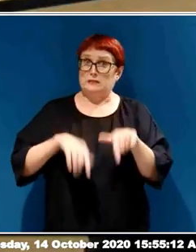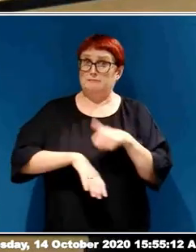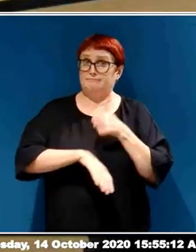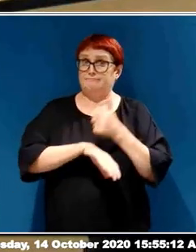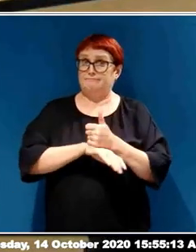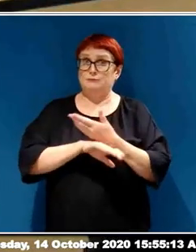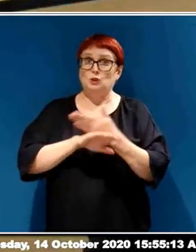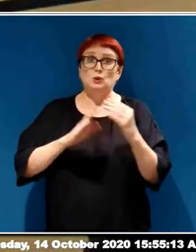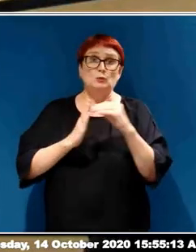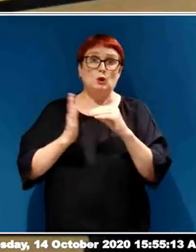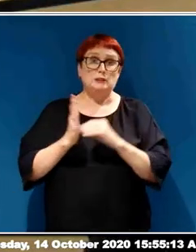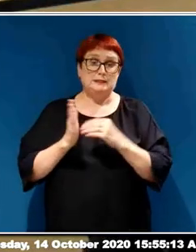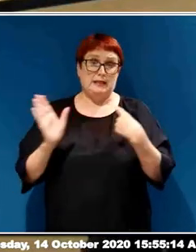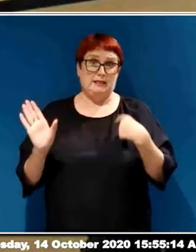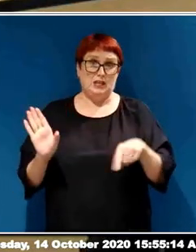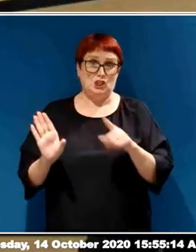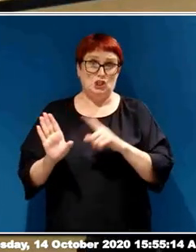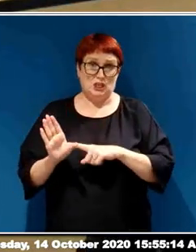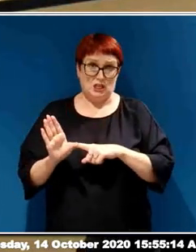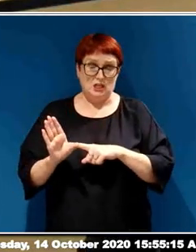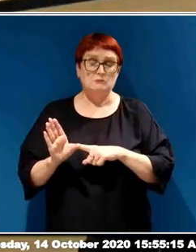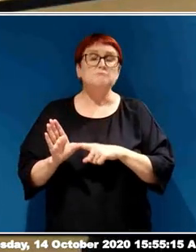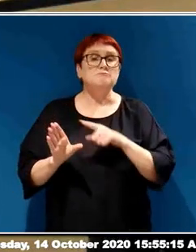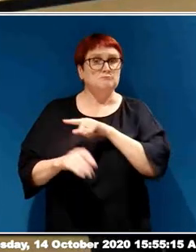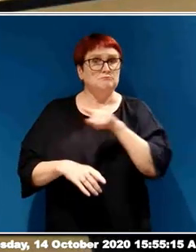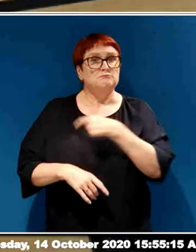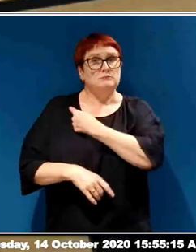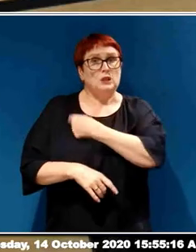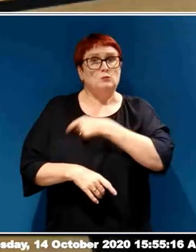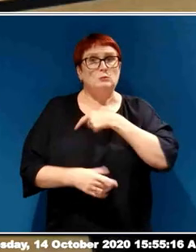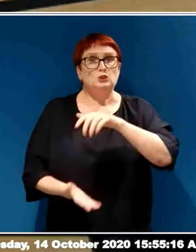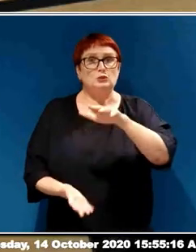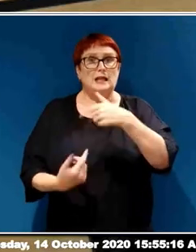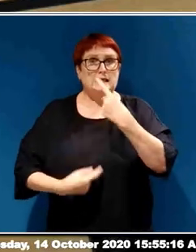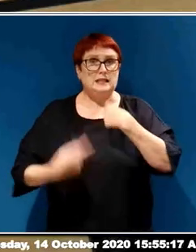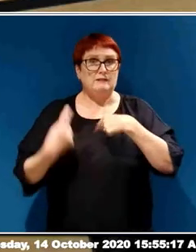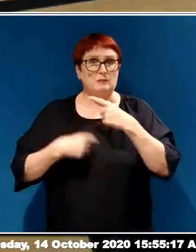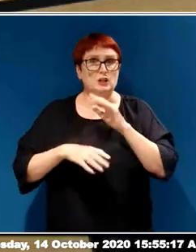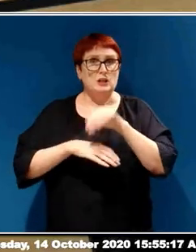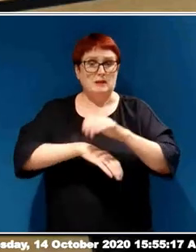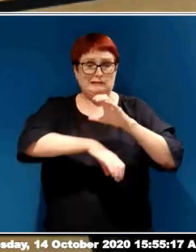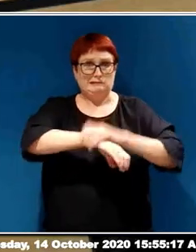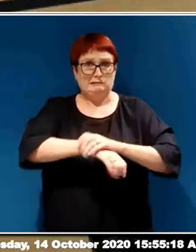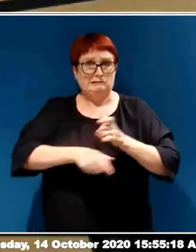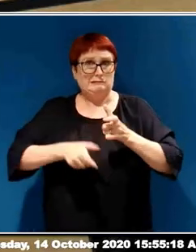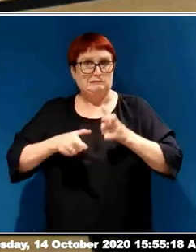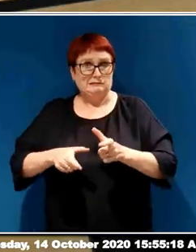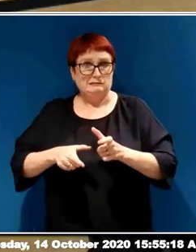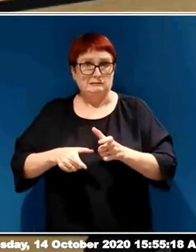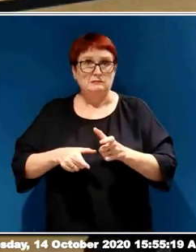commitment to collecting data on restrictive practices at a central level. Is that right? That is correct.